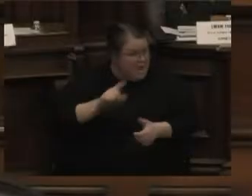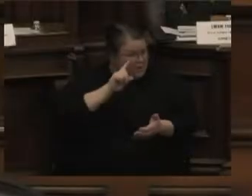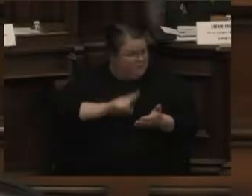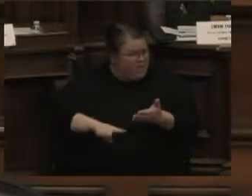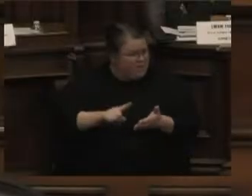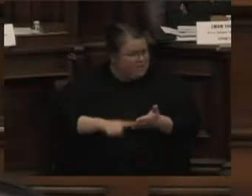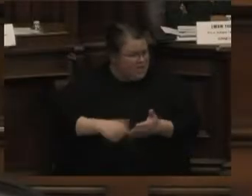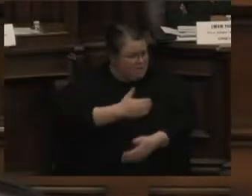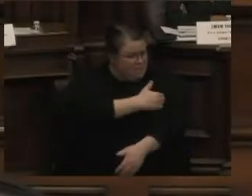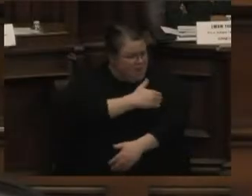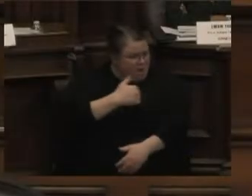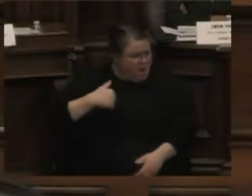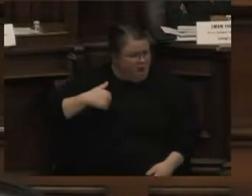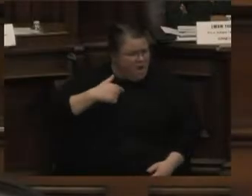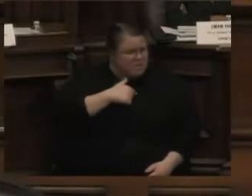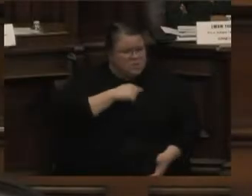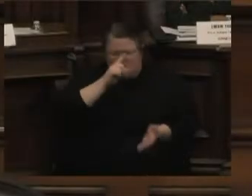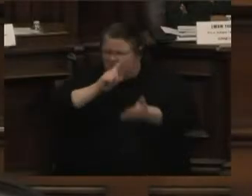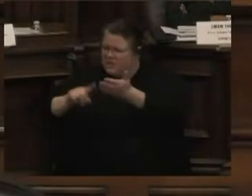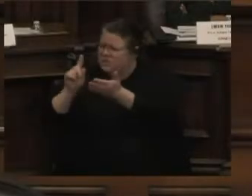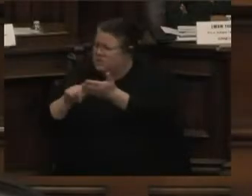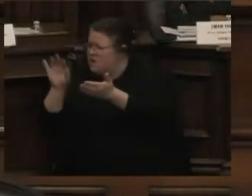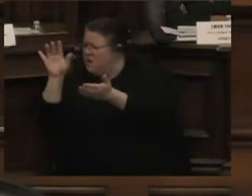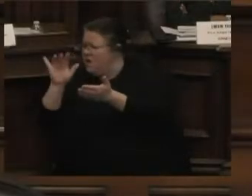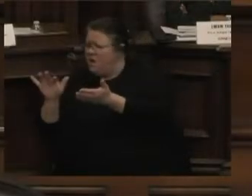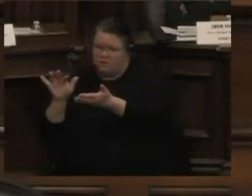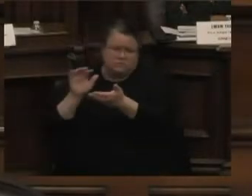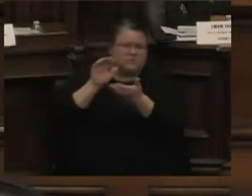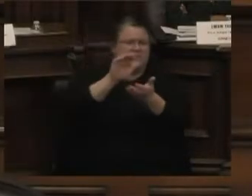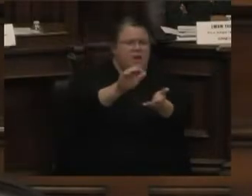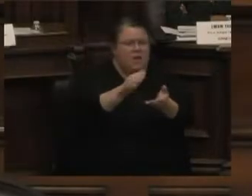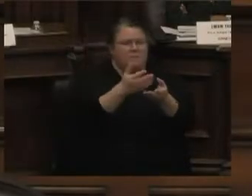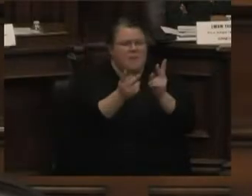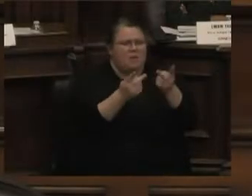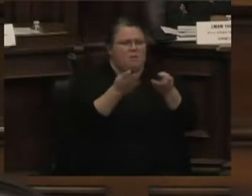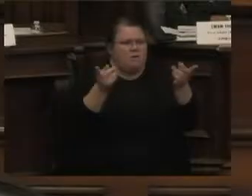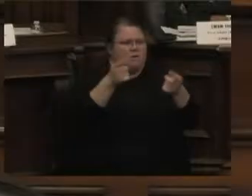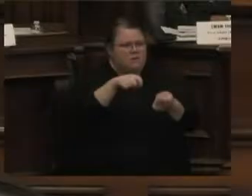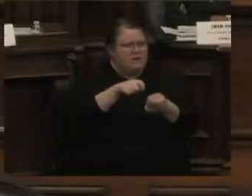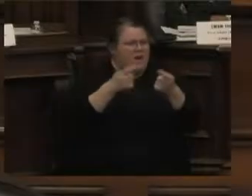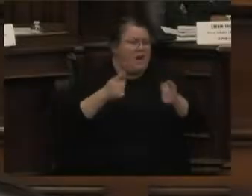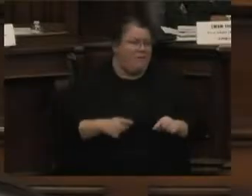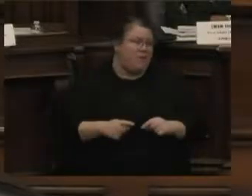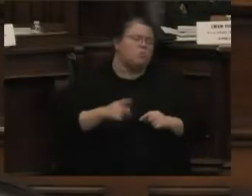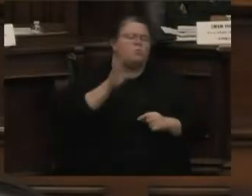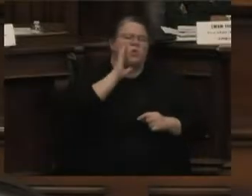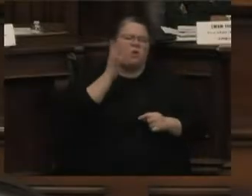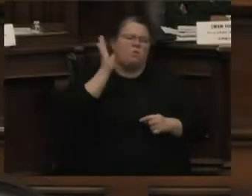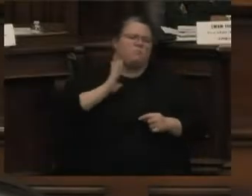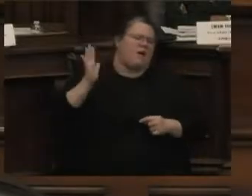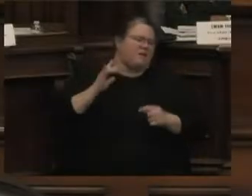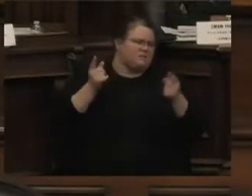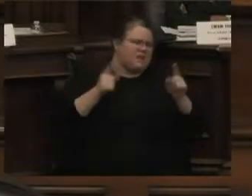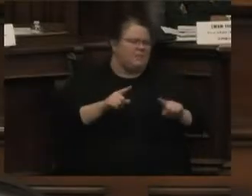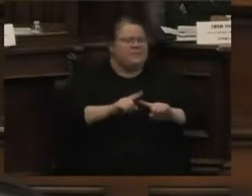brought me to the board. The fact that we had the power to investigate and to report to